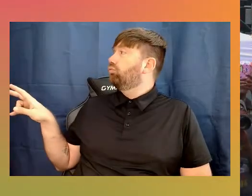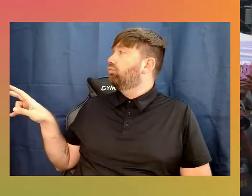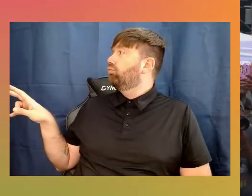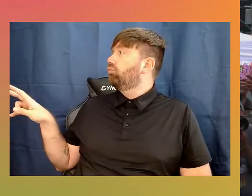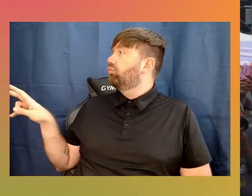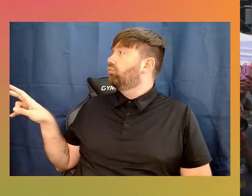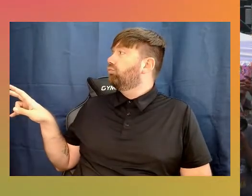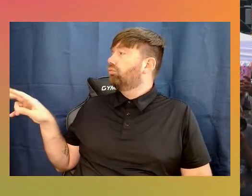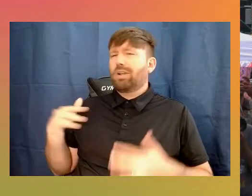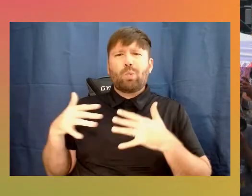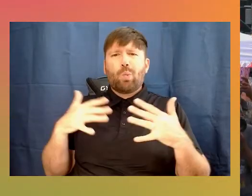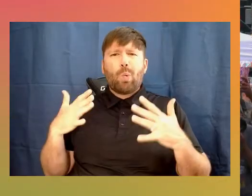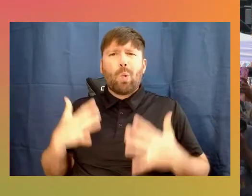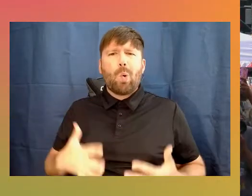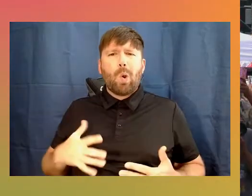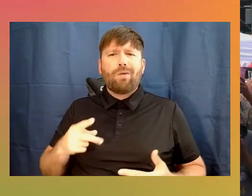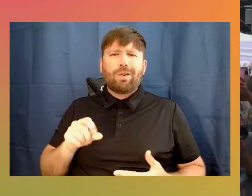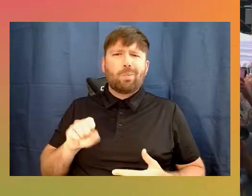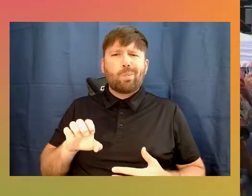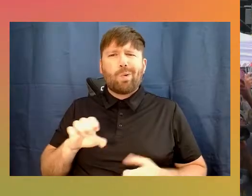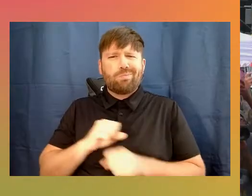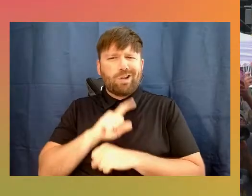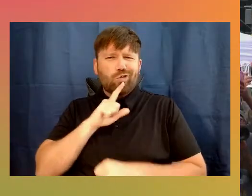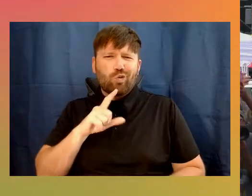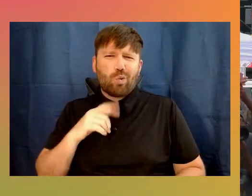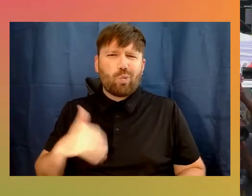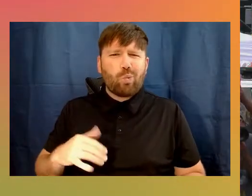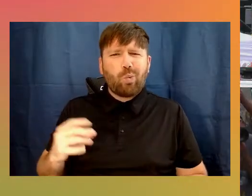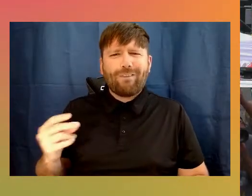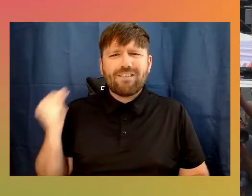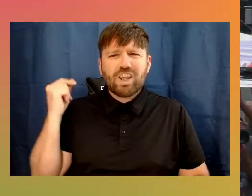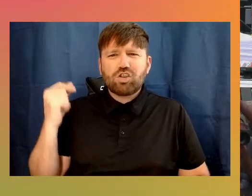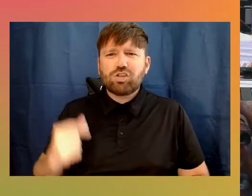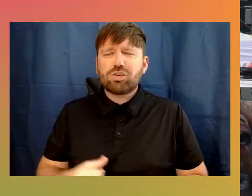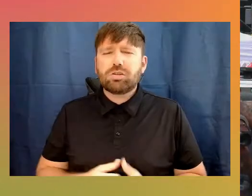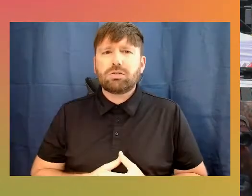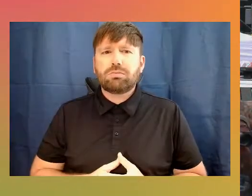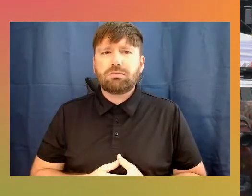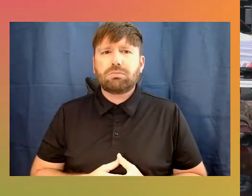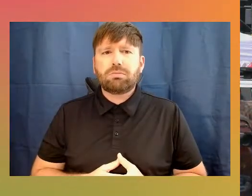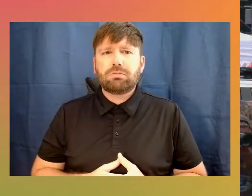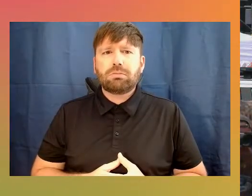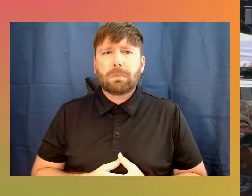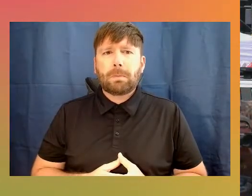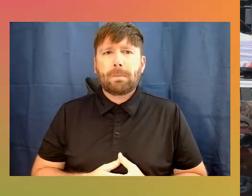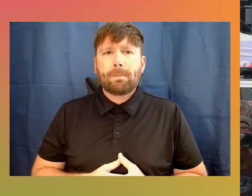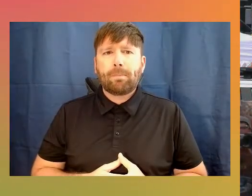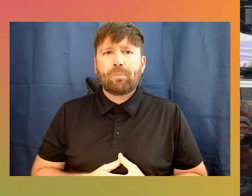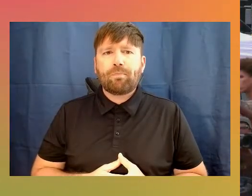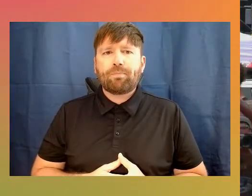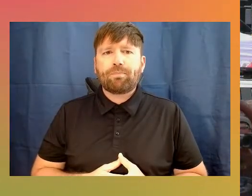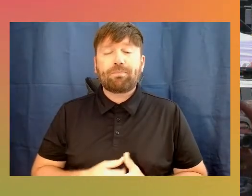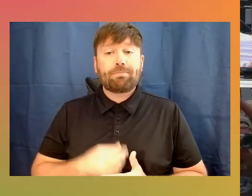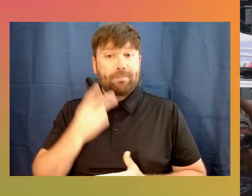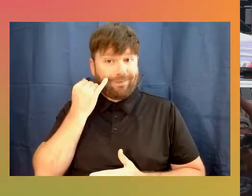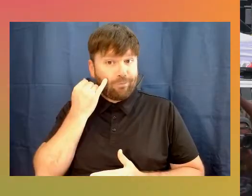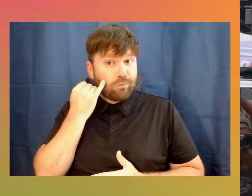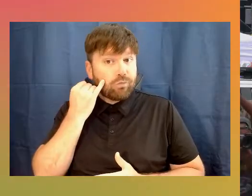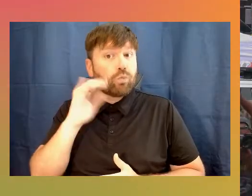GAZE OUT OVER THE RIGHT HAND. THIS IS A WARRIOR POSE, SO LET IT BE FIERCE. CAN YOU FIND A LITTLE MORE